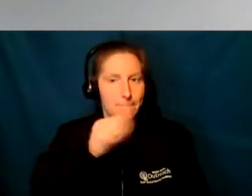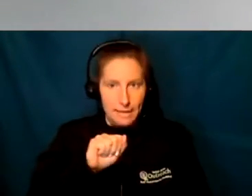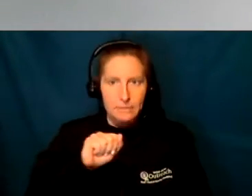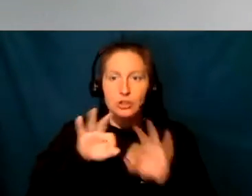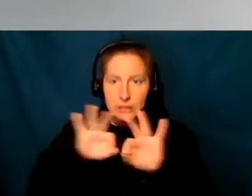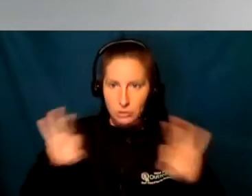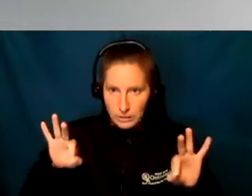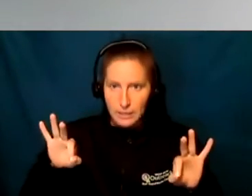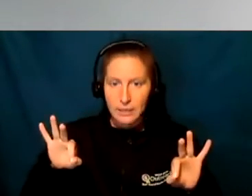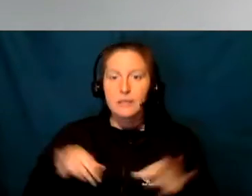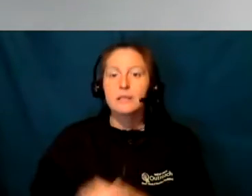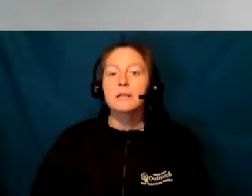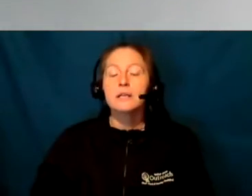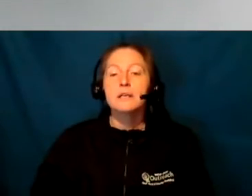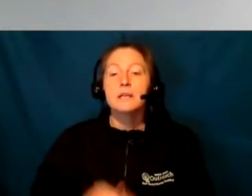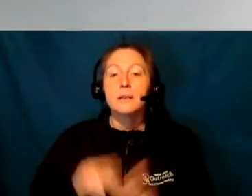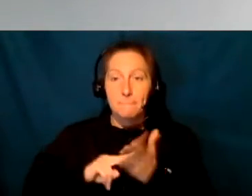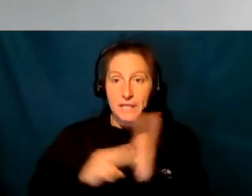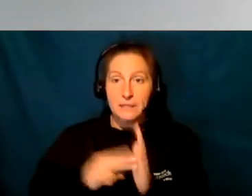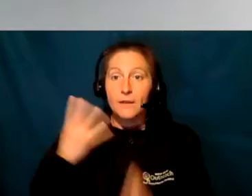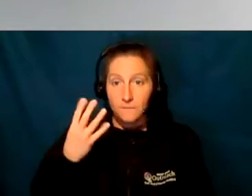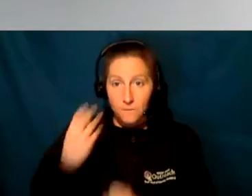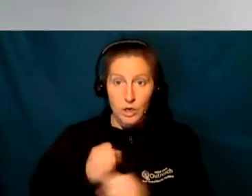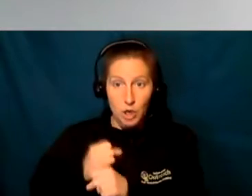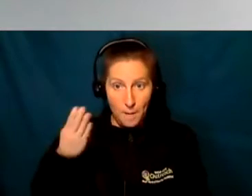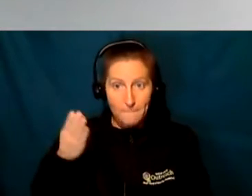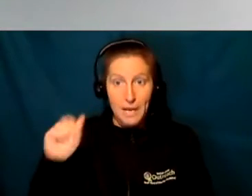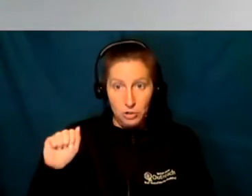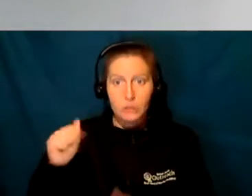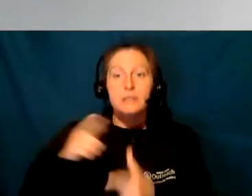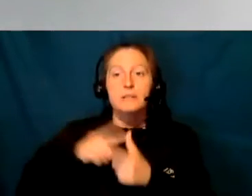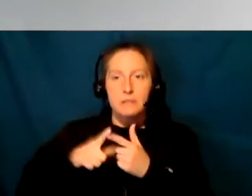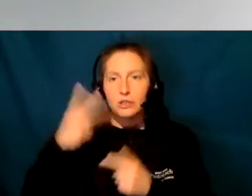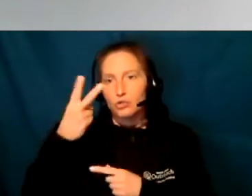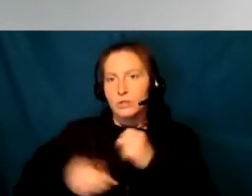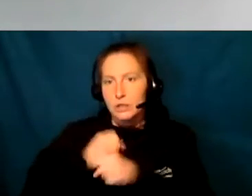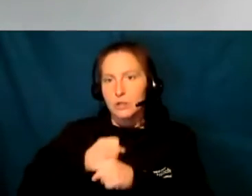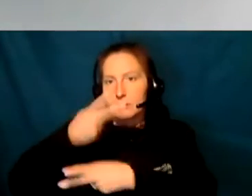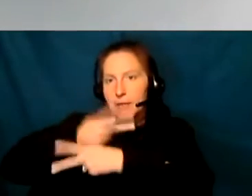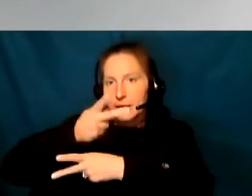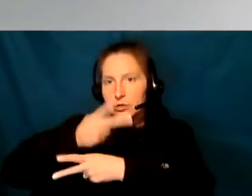So your four-year bachelor's and then two year master's program.